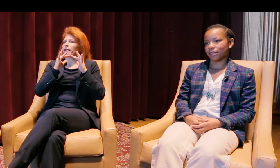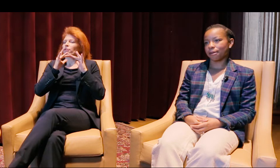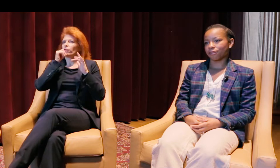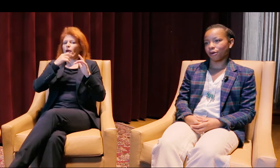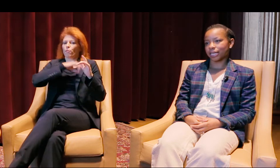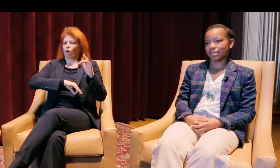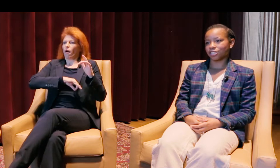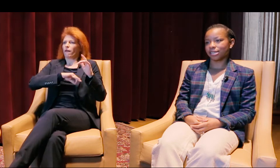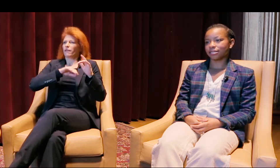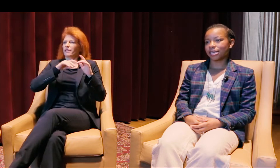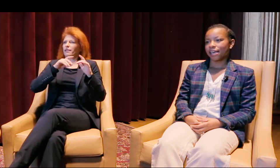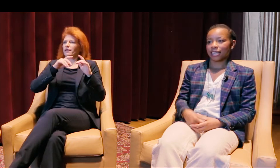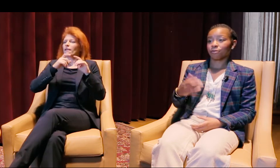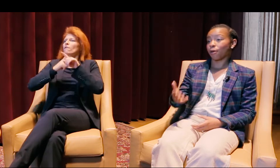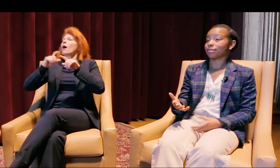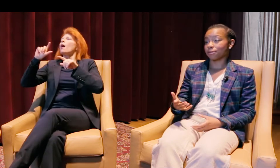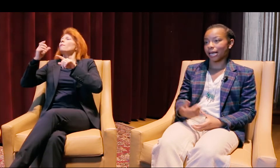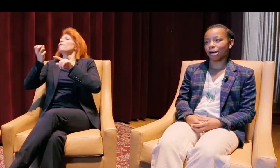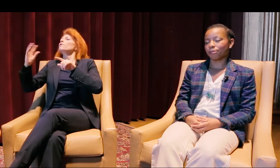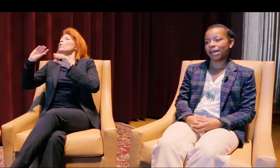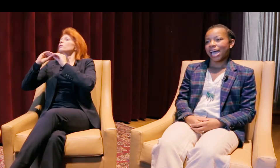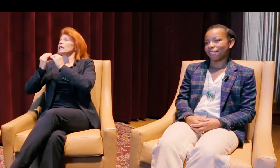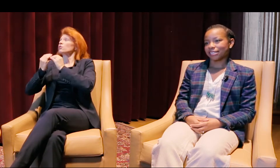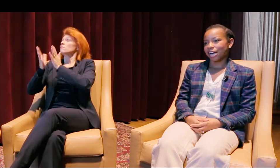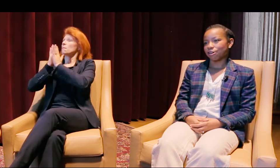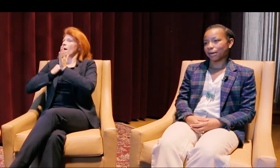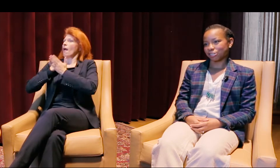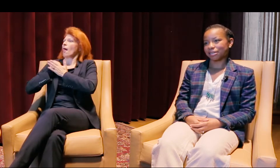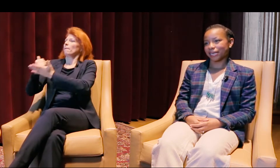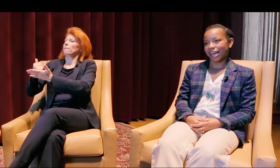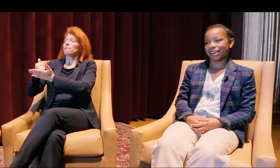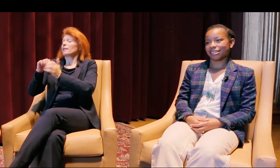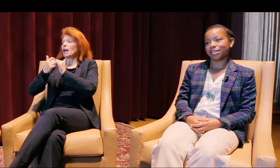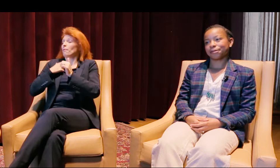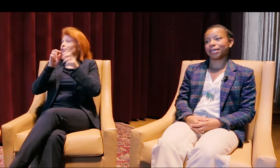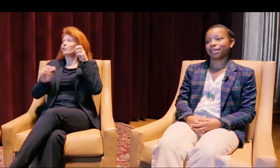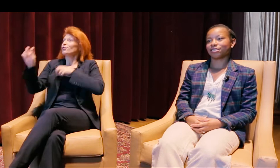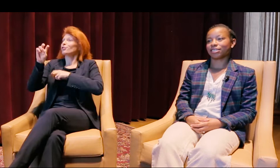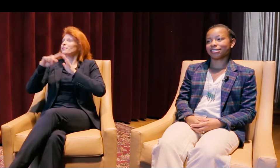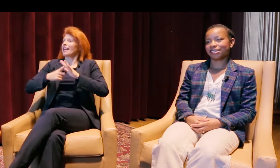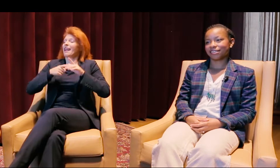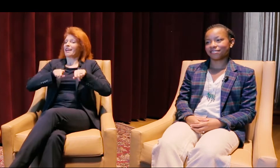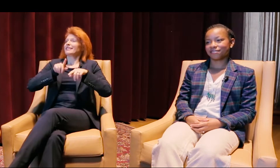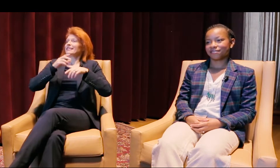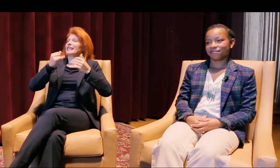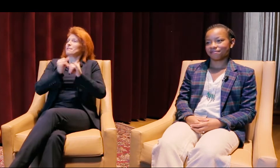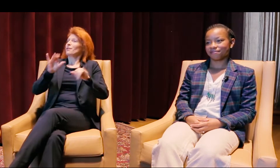with a couple of organizations that had requested my help and that's how my journey began as an independent consultant.